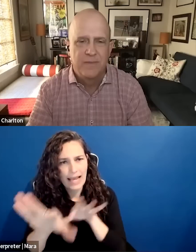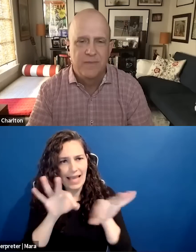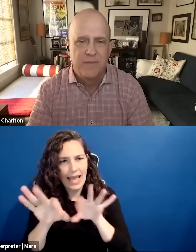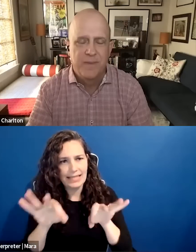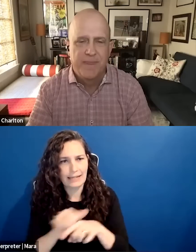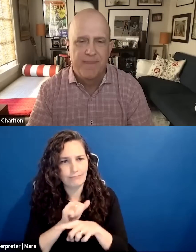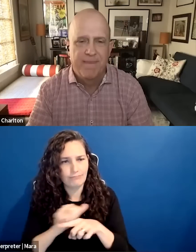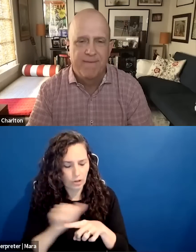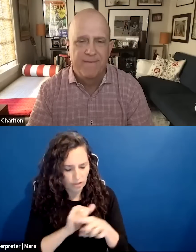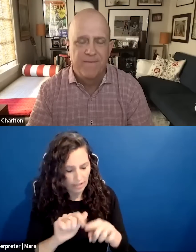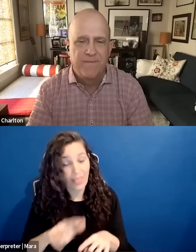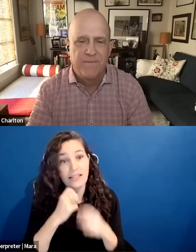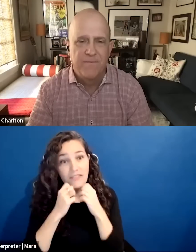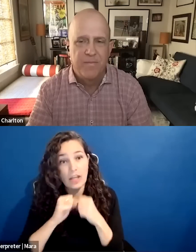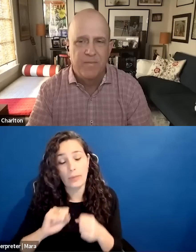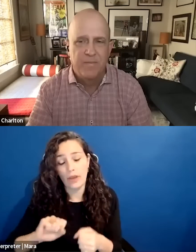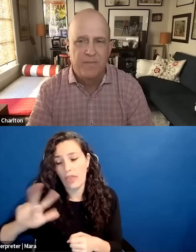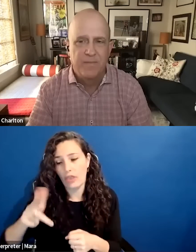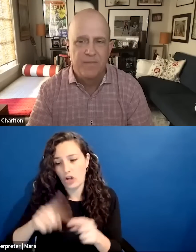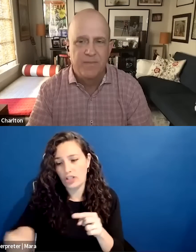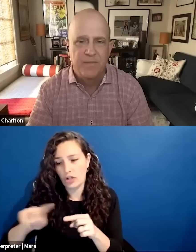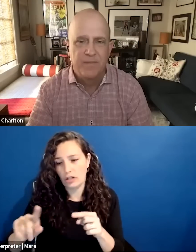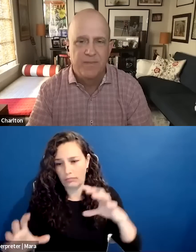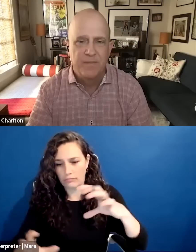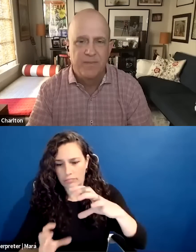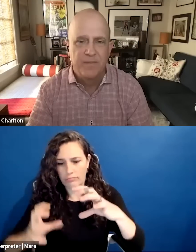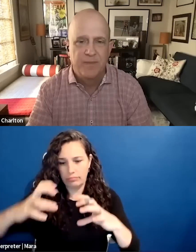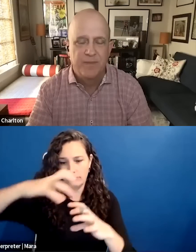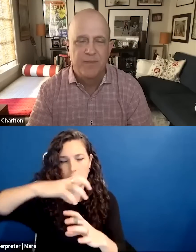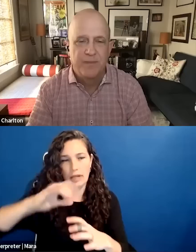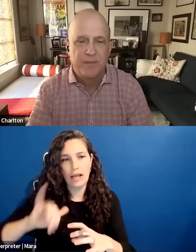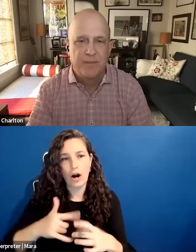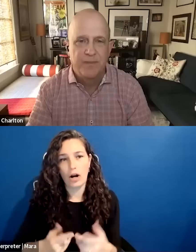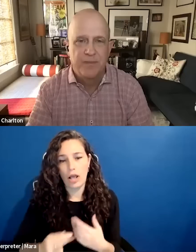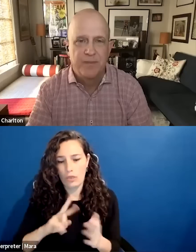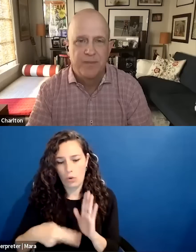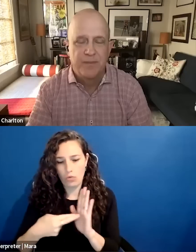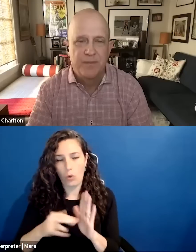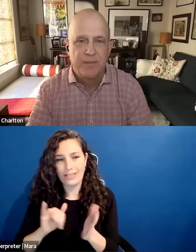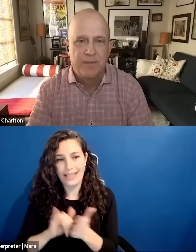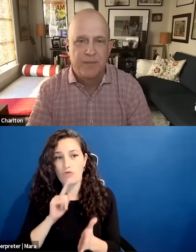And then the third circle is the roles that inspire you. Like what are you interested in,